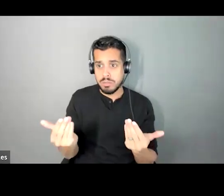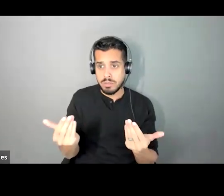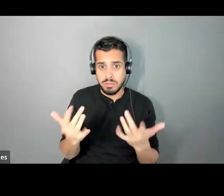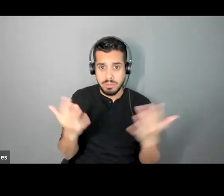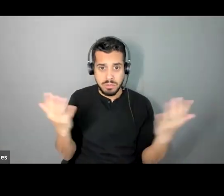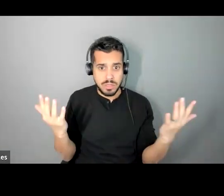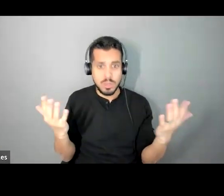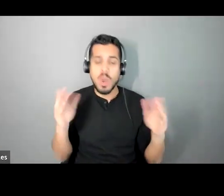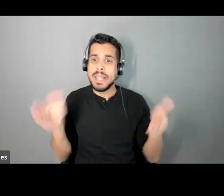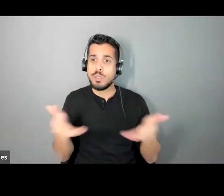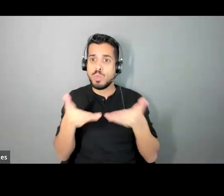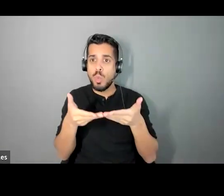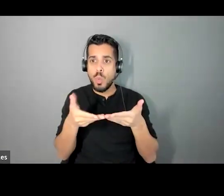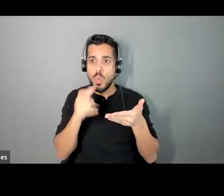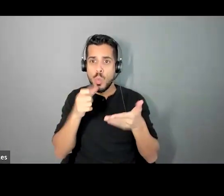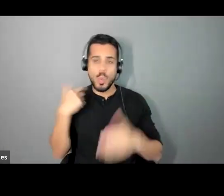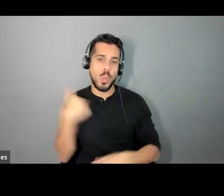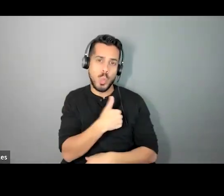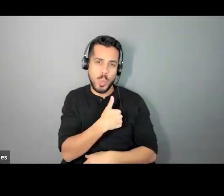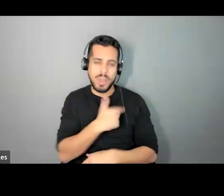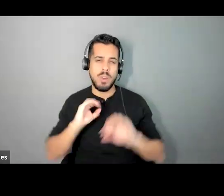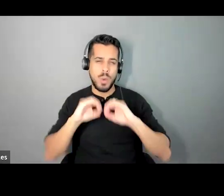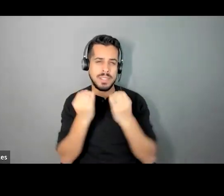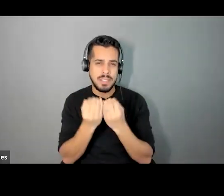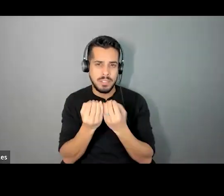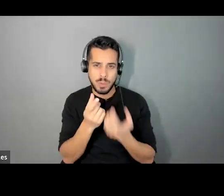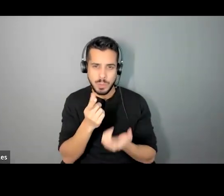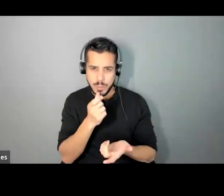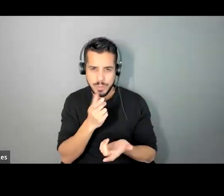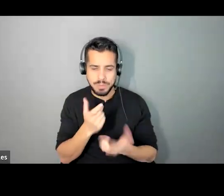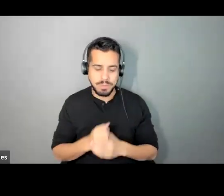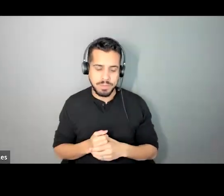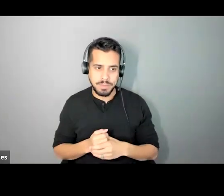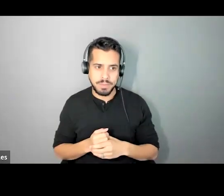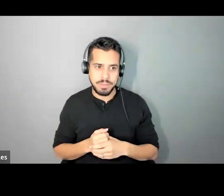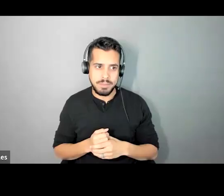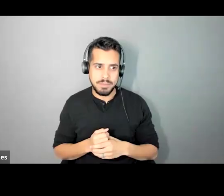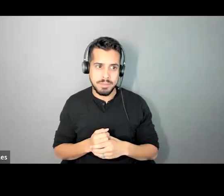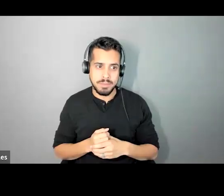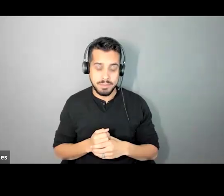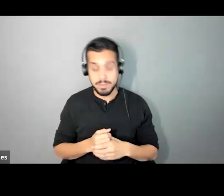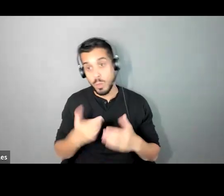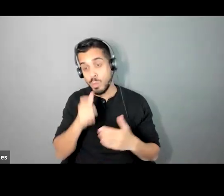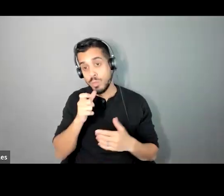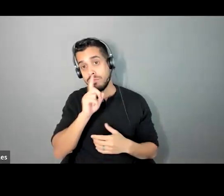do an intro of who we are as an organization. Um... Uh... well, who I am personally.